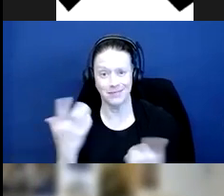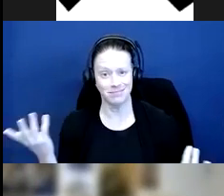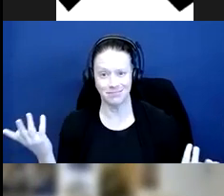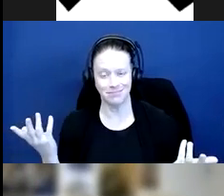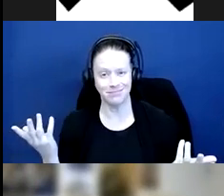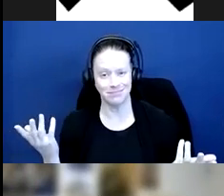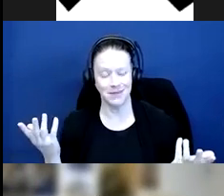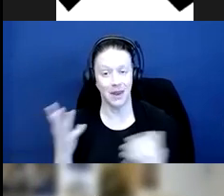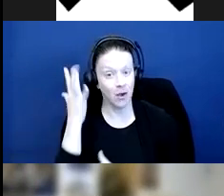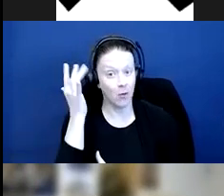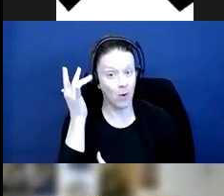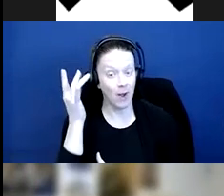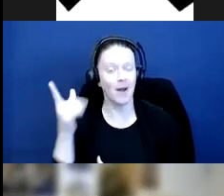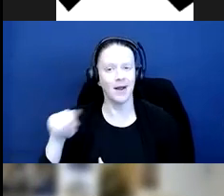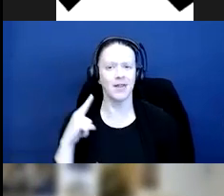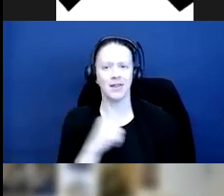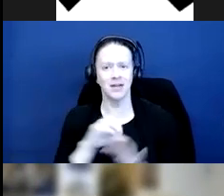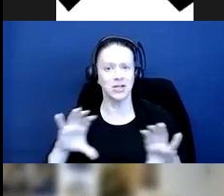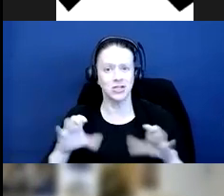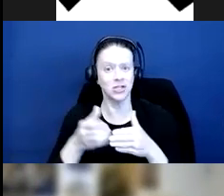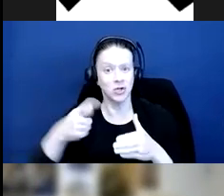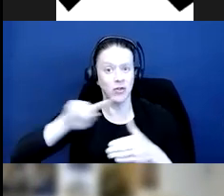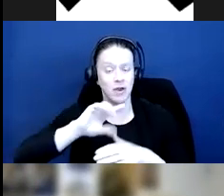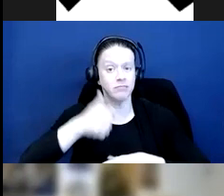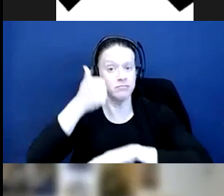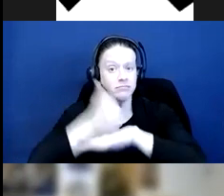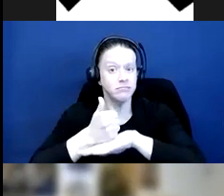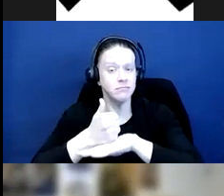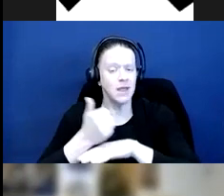Because the legislature really exists to make incremental change